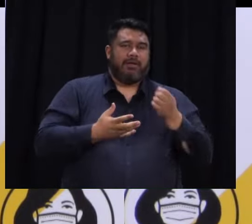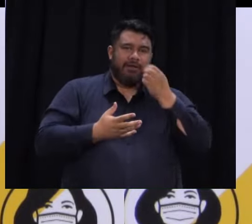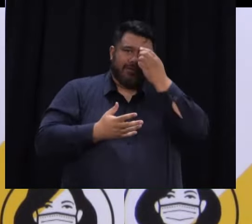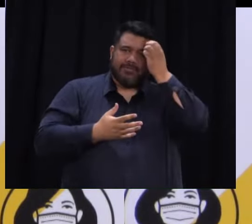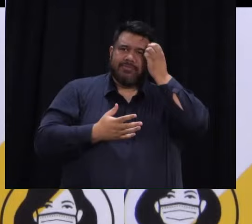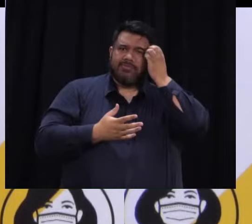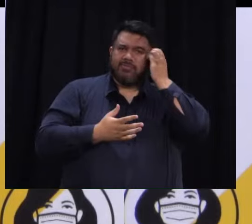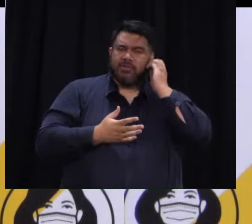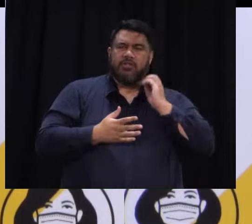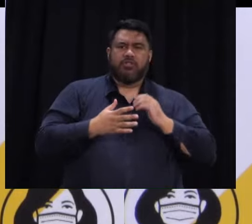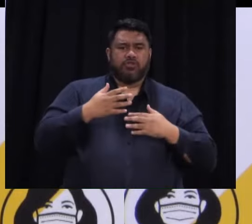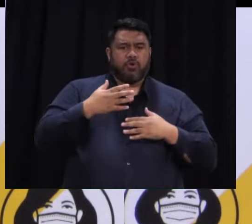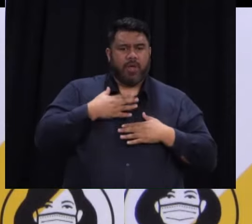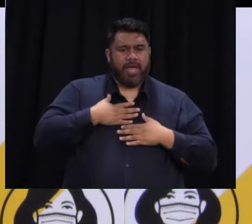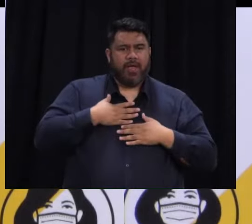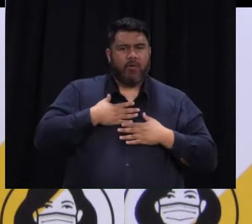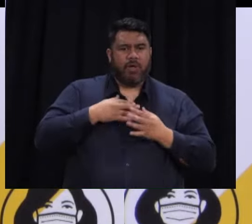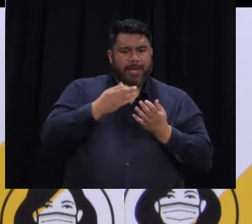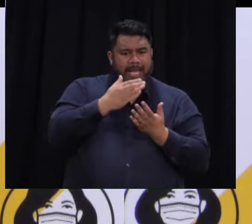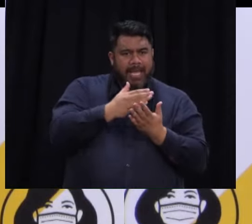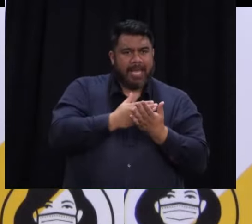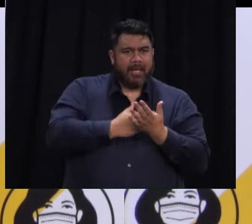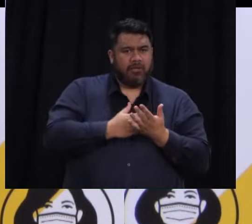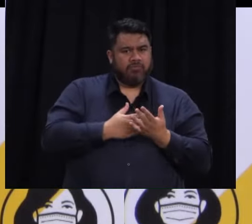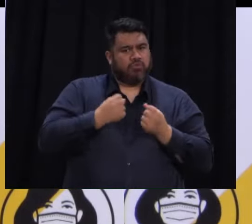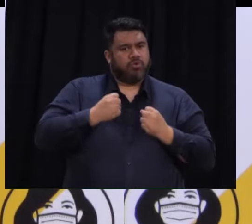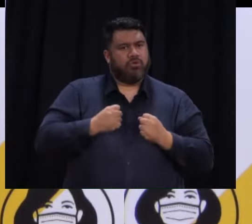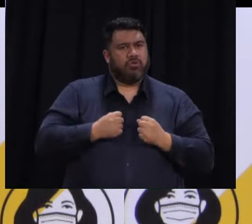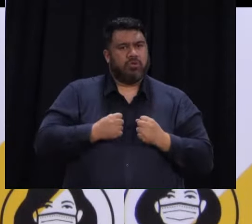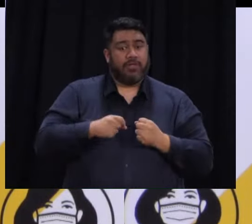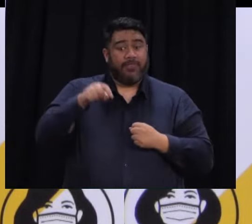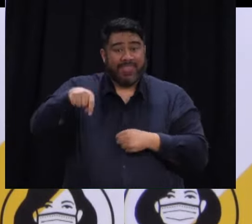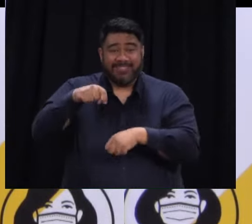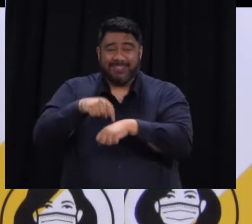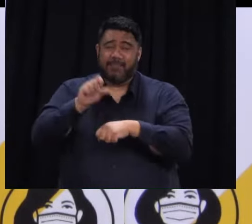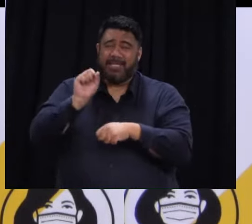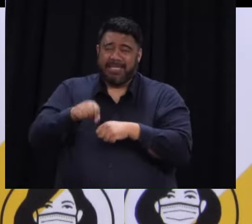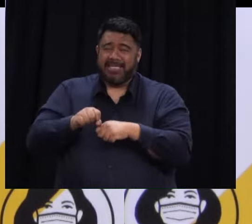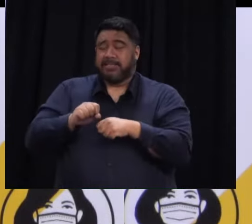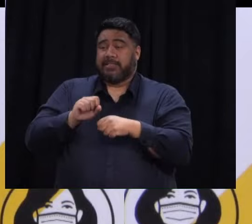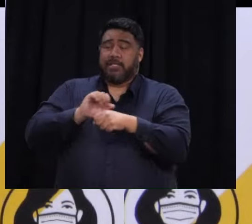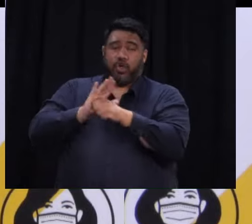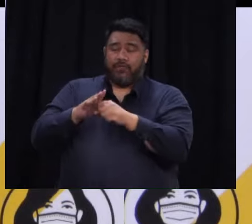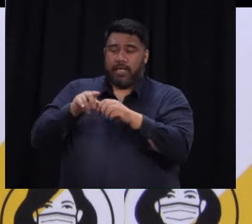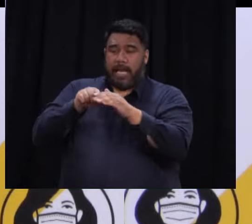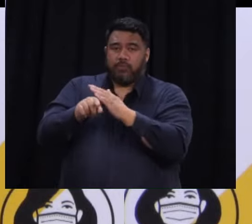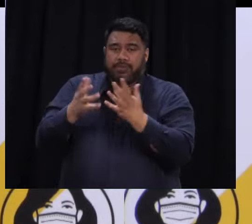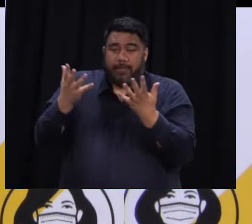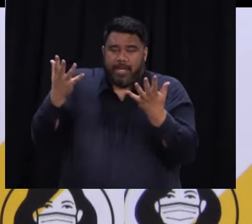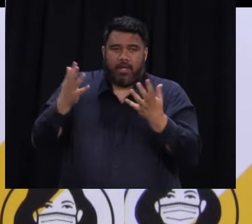worker but the person got infected. That predated Delta. I think all our arrangements